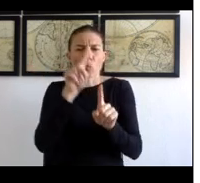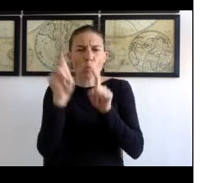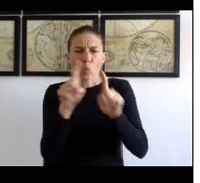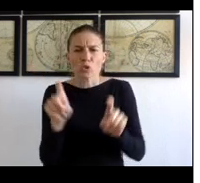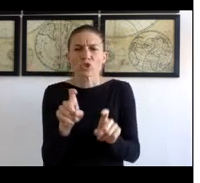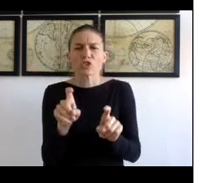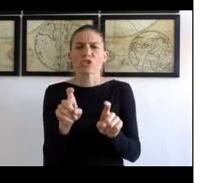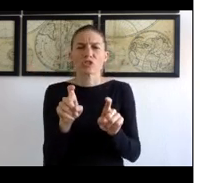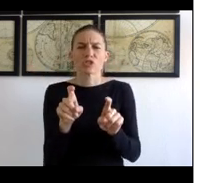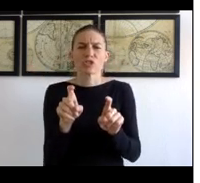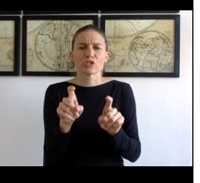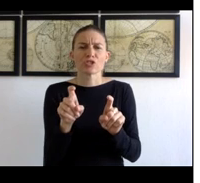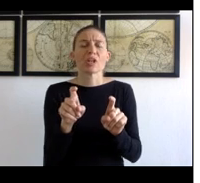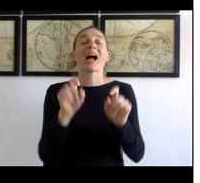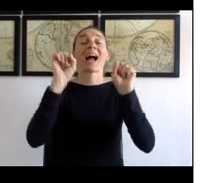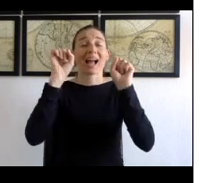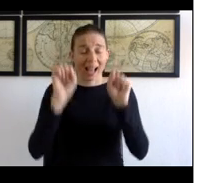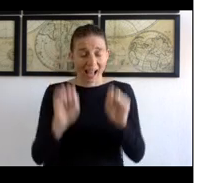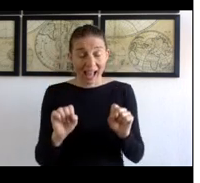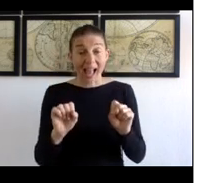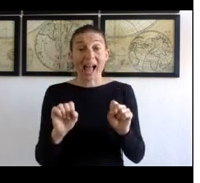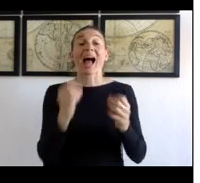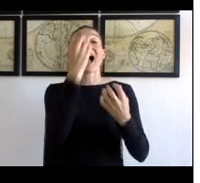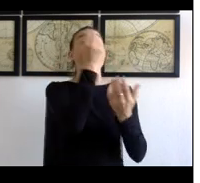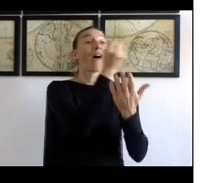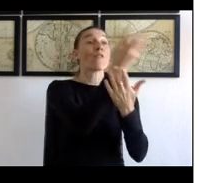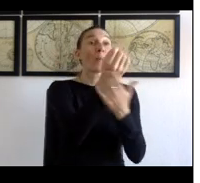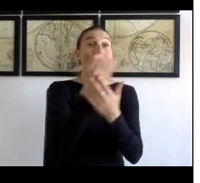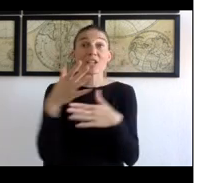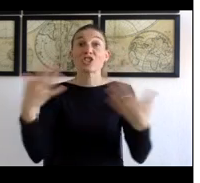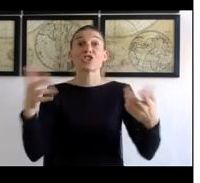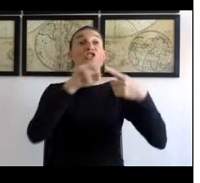by disability status by all SDG labour related indicators